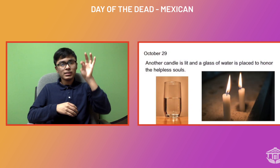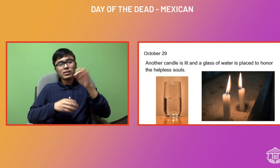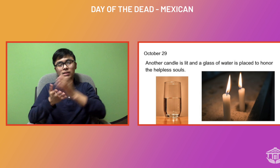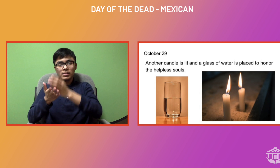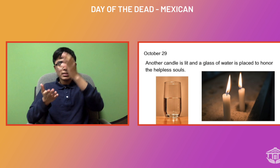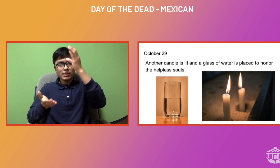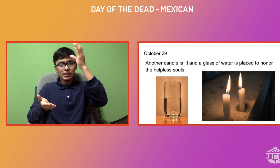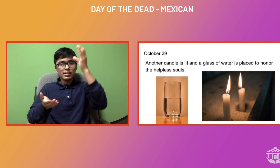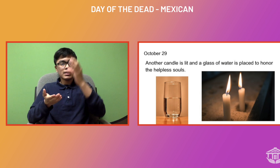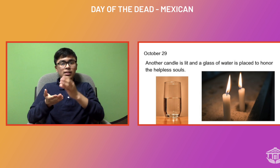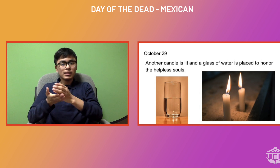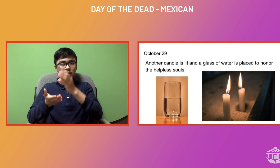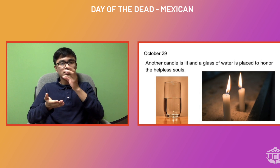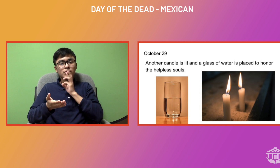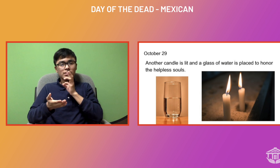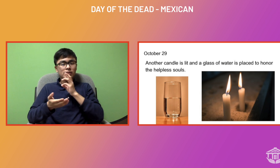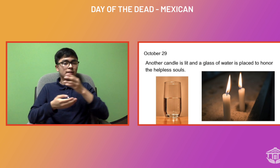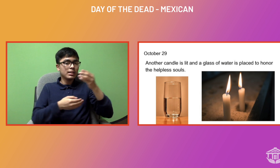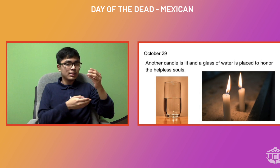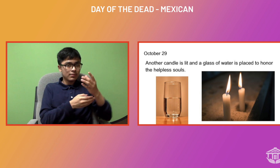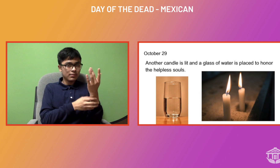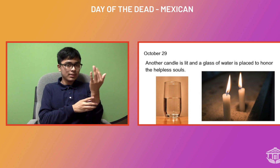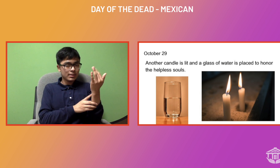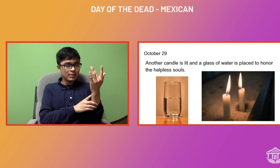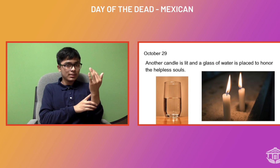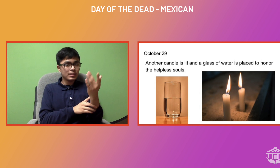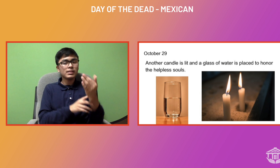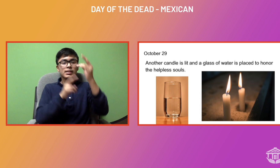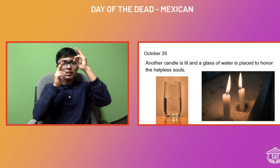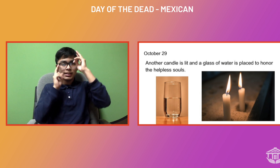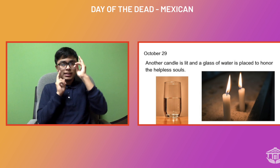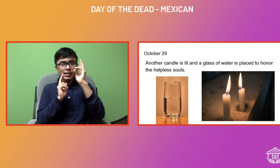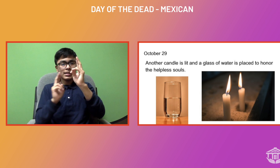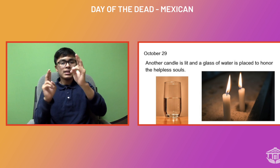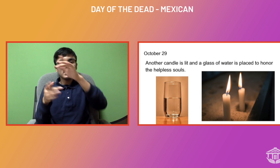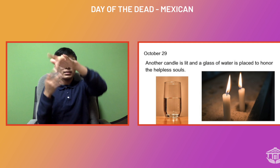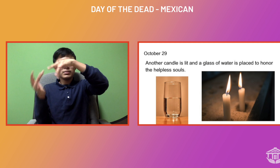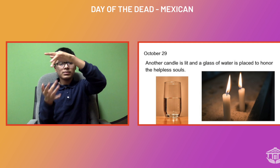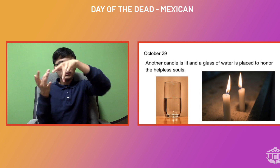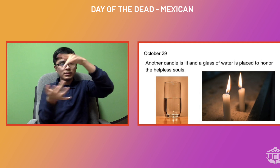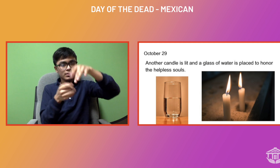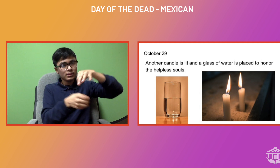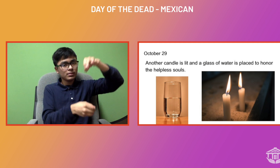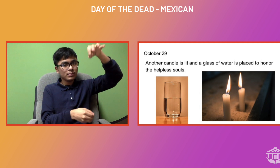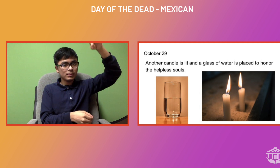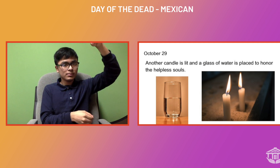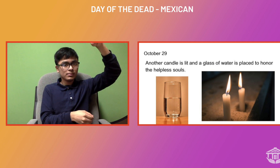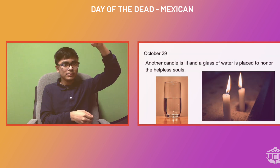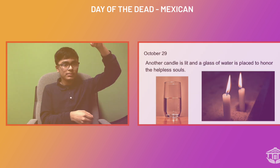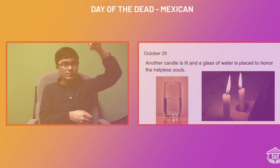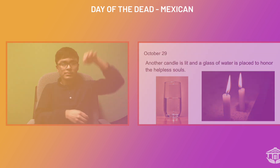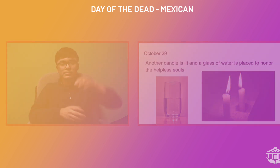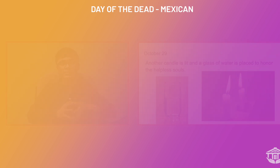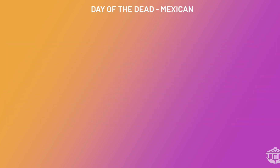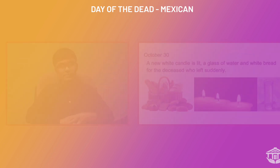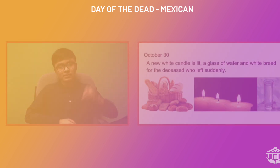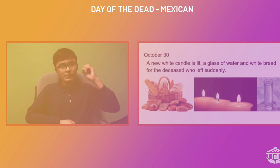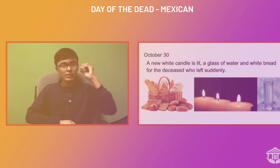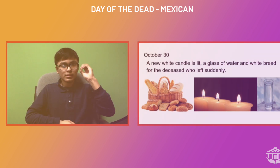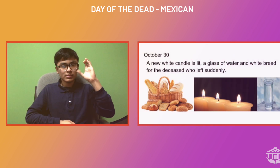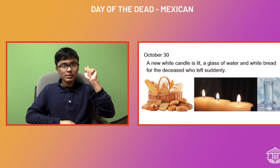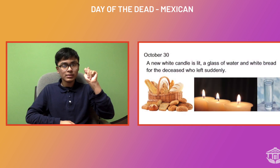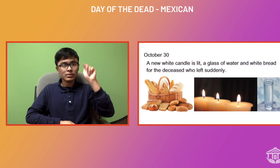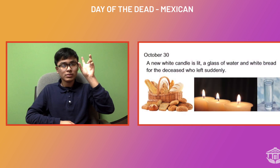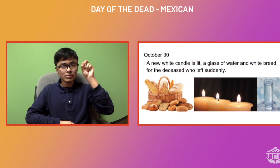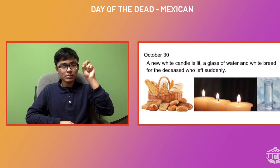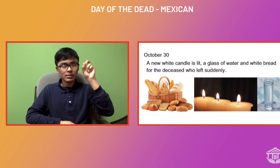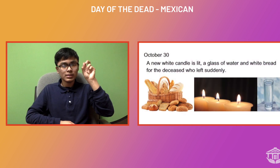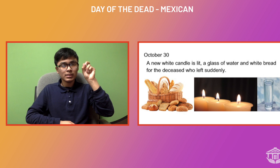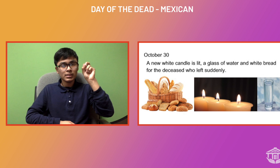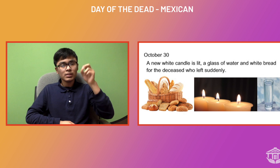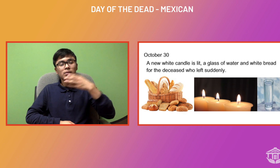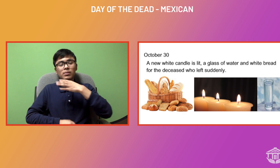candle is lit to honor the helpless souls. On October 30th, a new white candle is lit, and